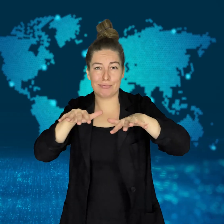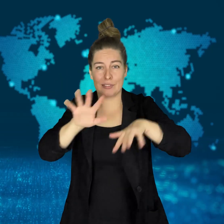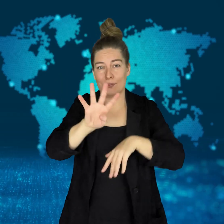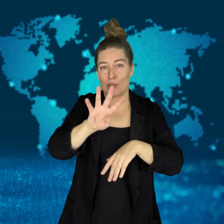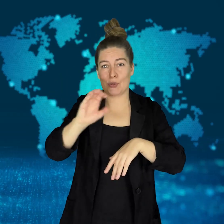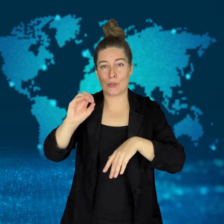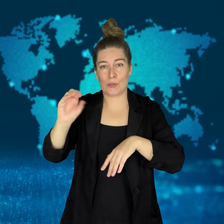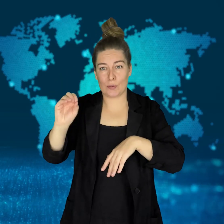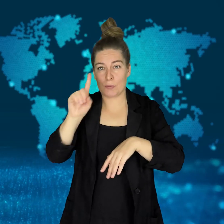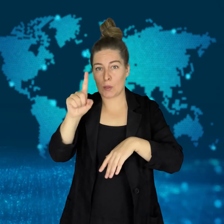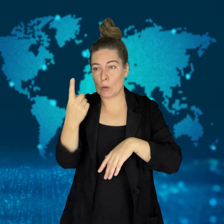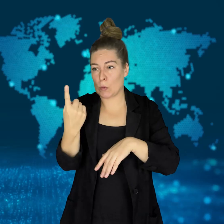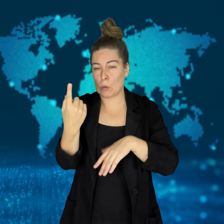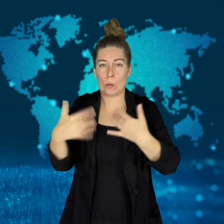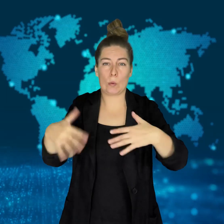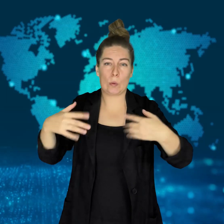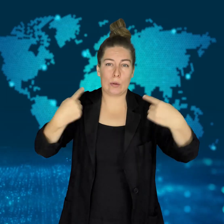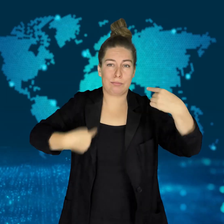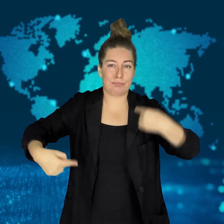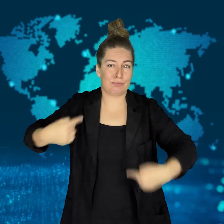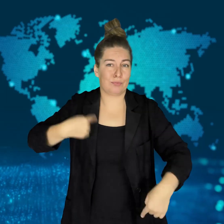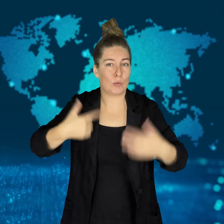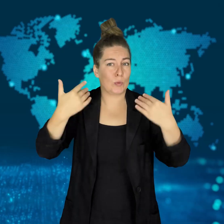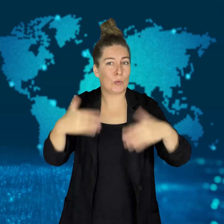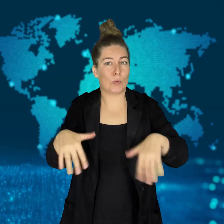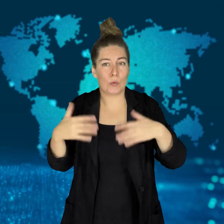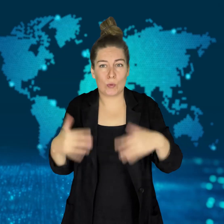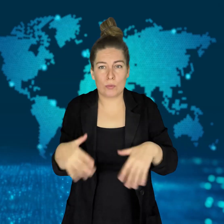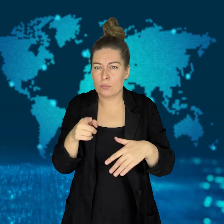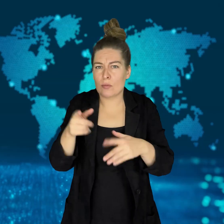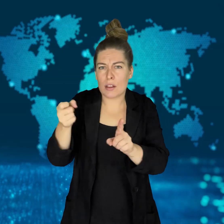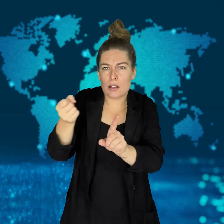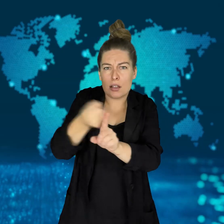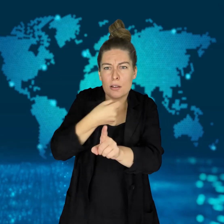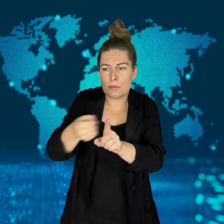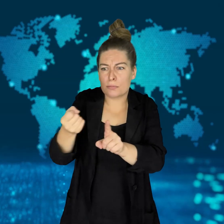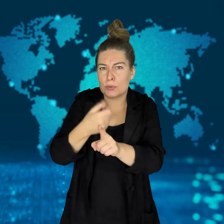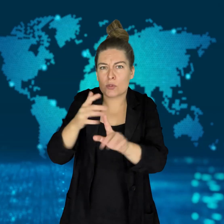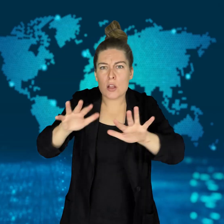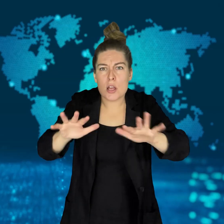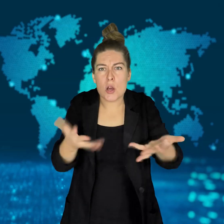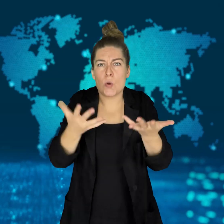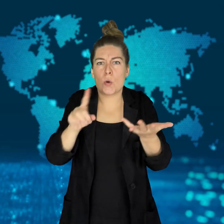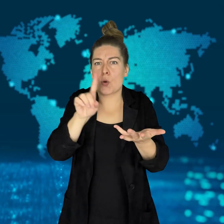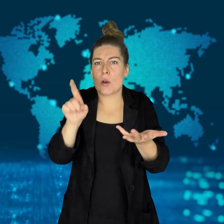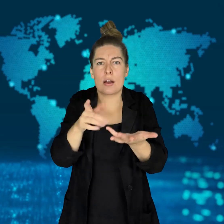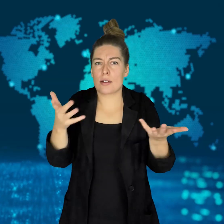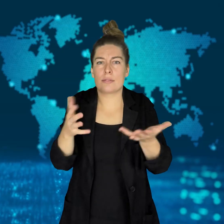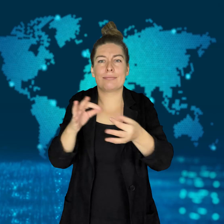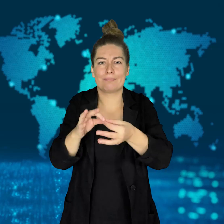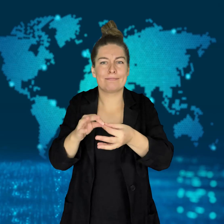on a foreign national.